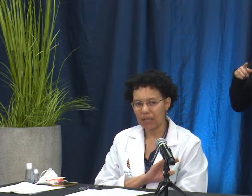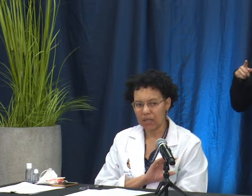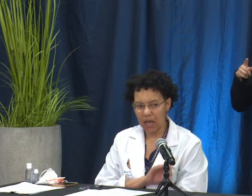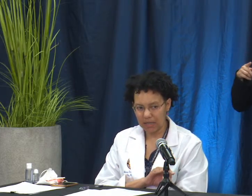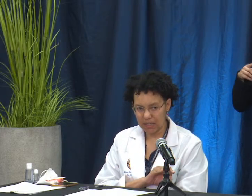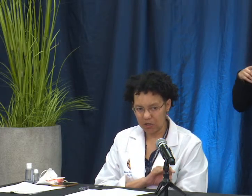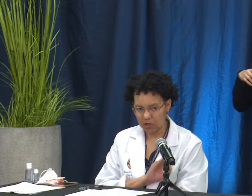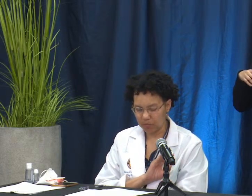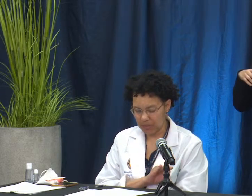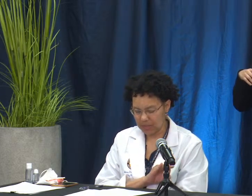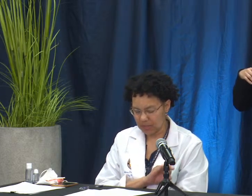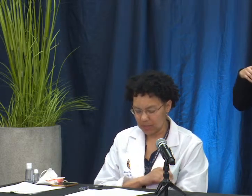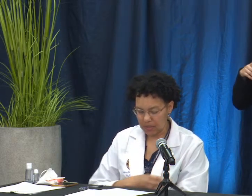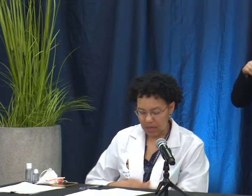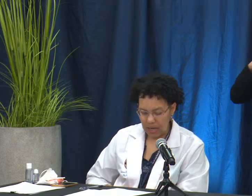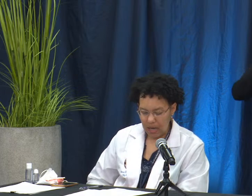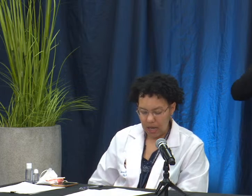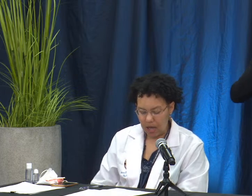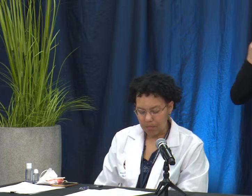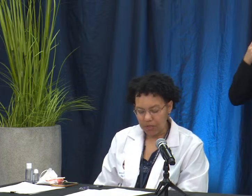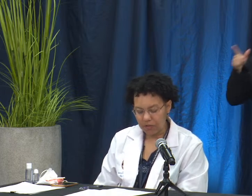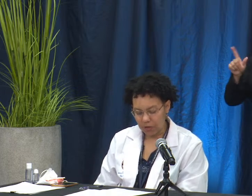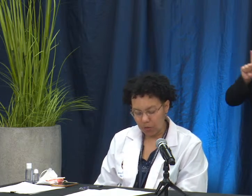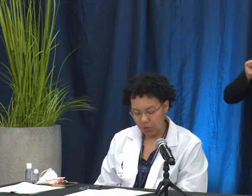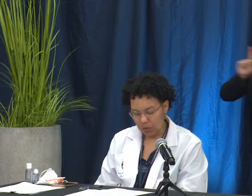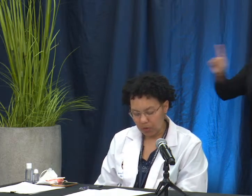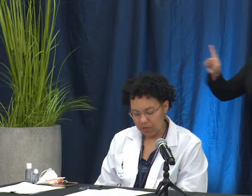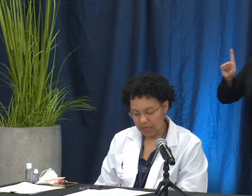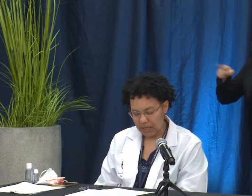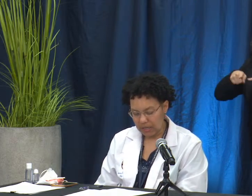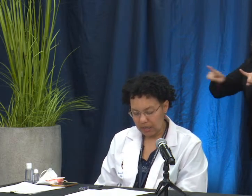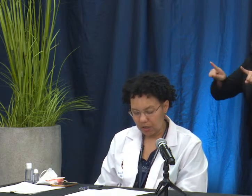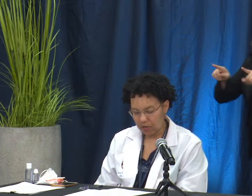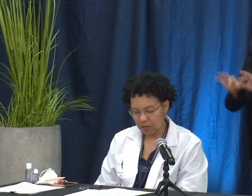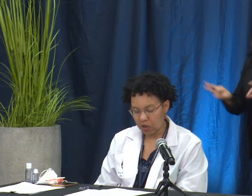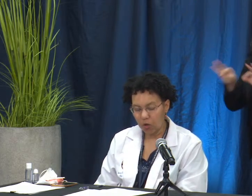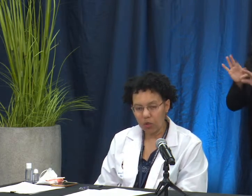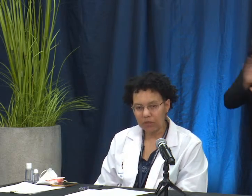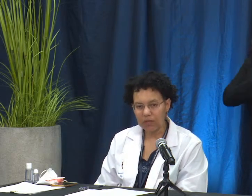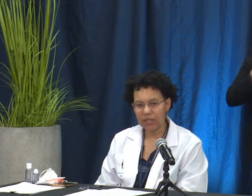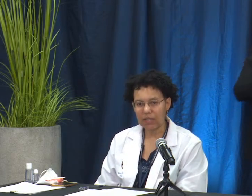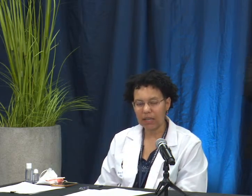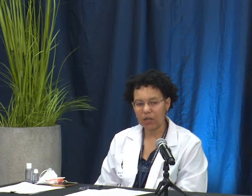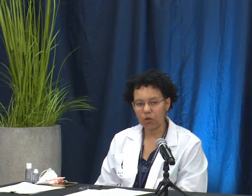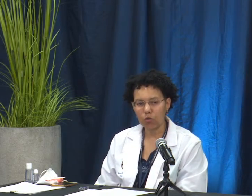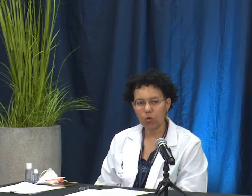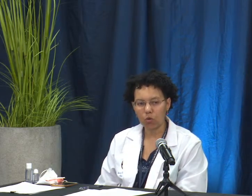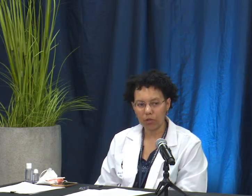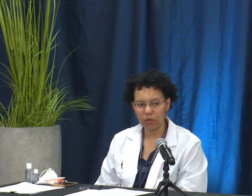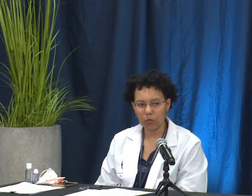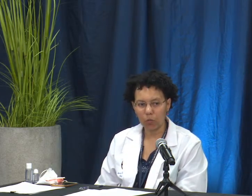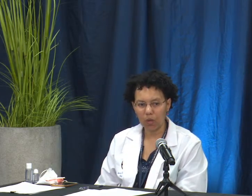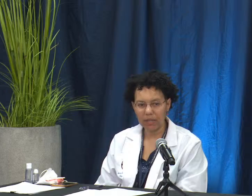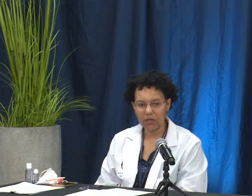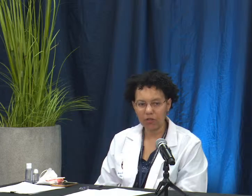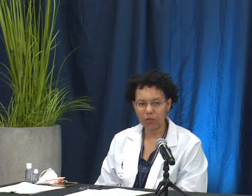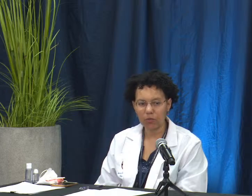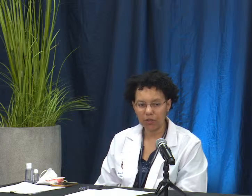non-essential businesses. So the the goal of the Stay at Home Order was to reduce